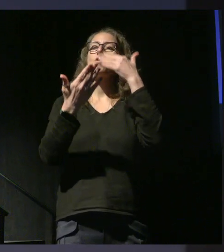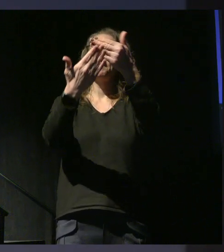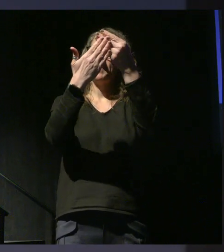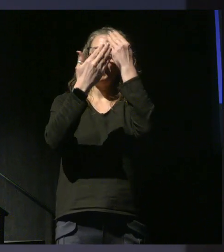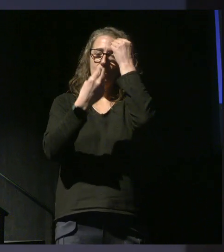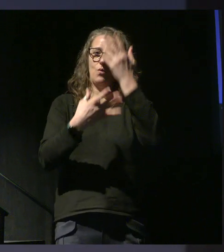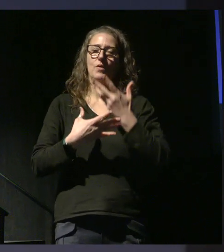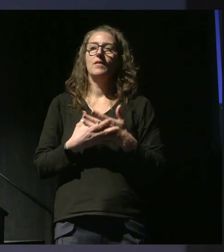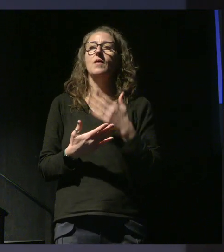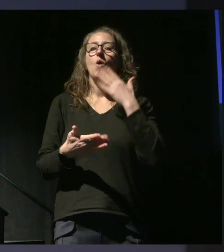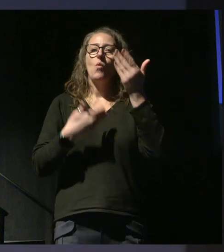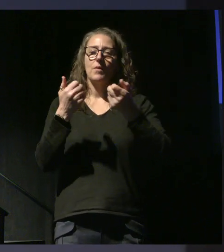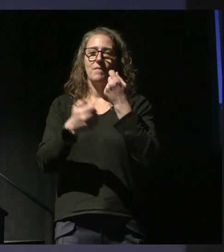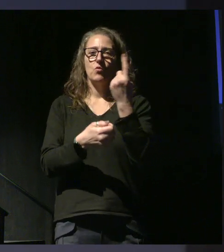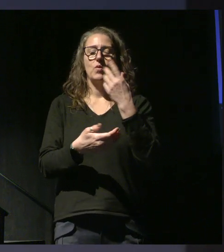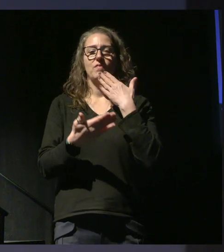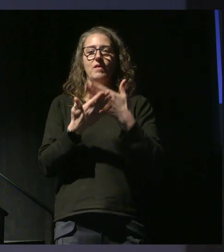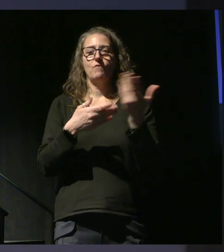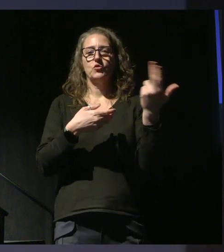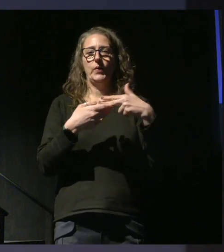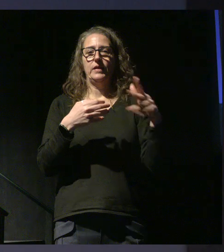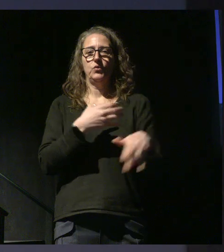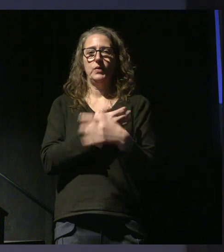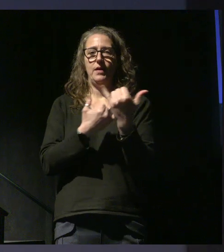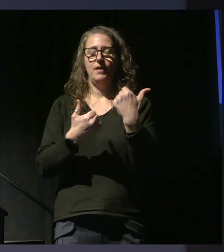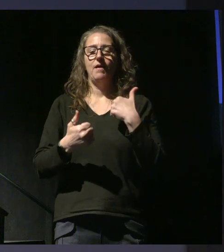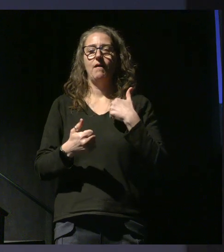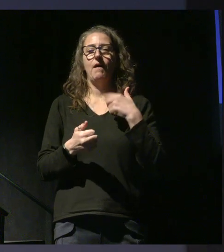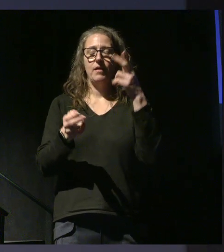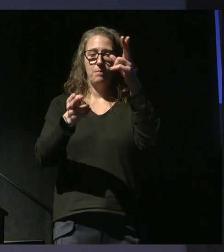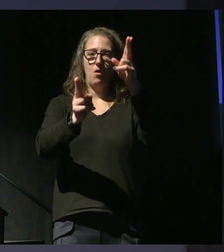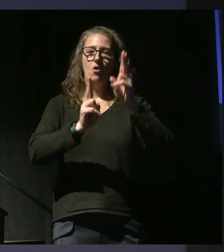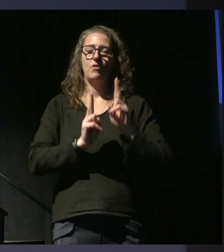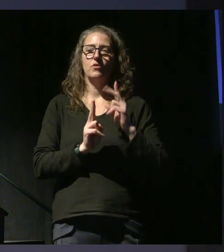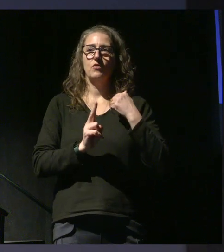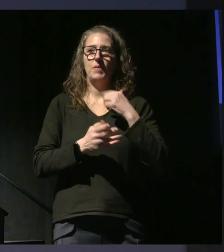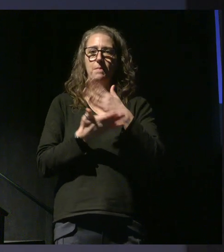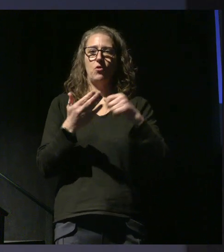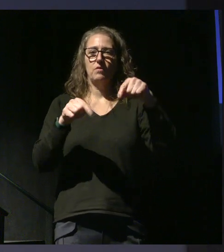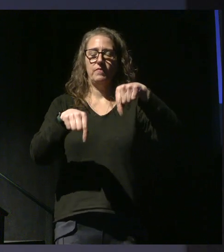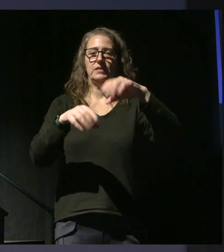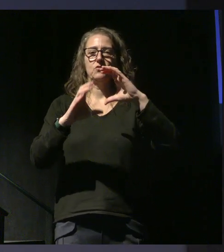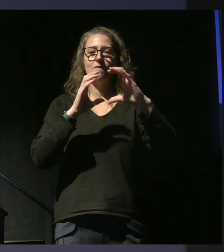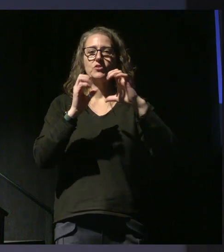Thank you for joining us today. I'm honored to lead a conversation with these two beautiful,